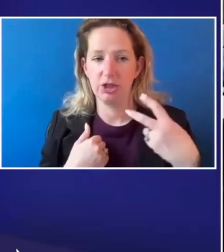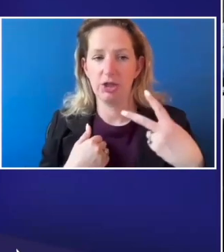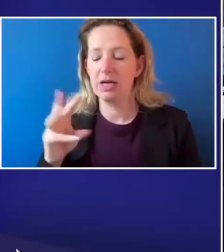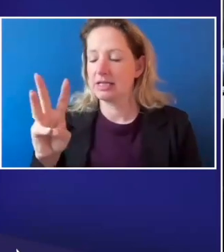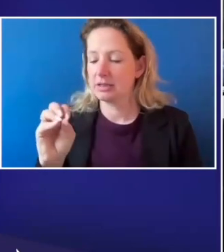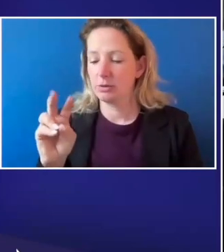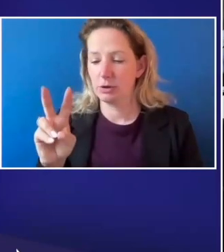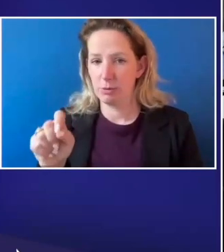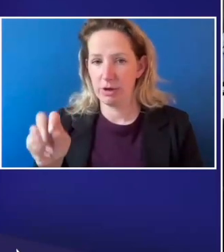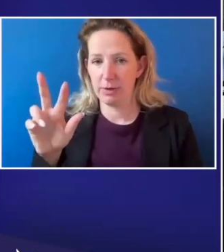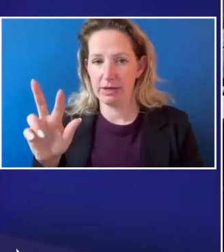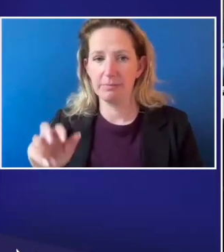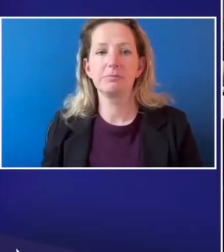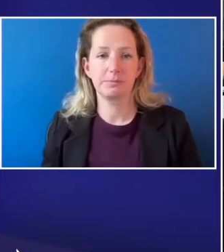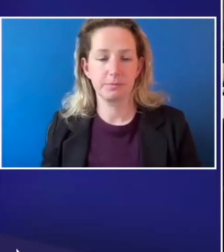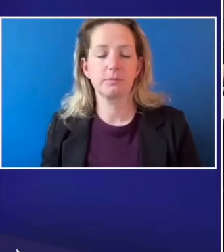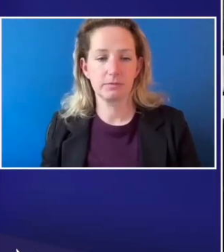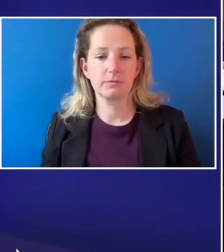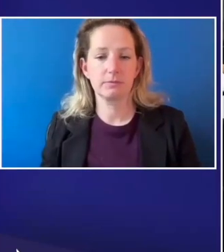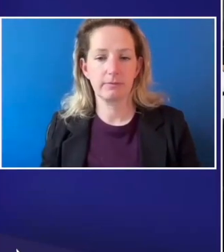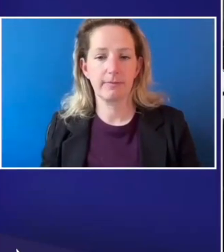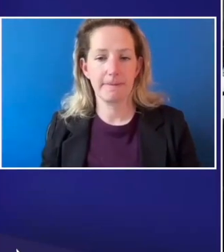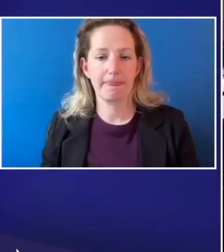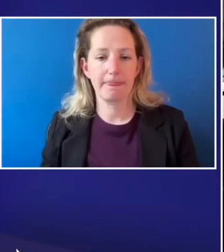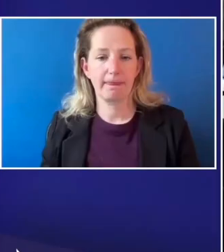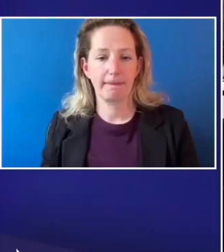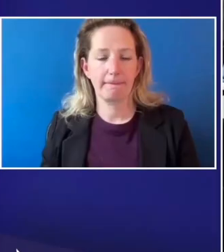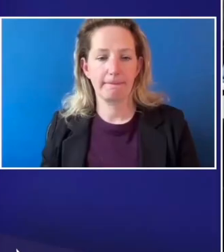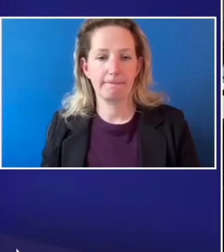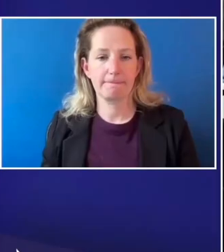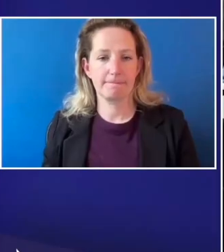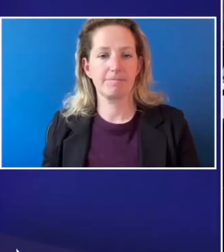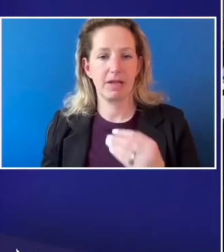602.3 in additional language after a line of commerce.